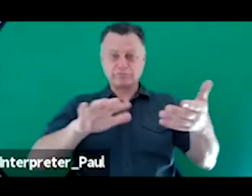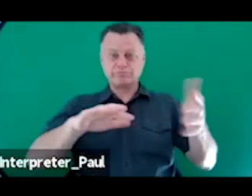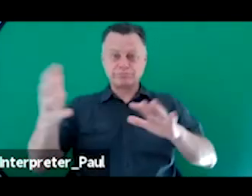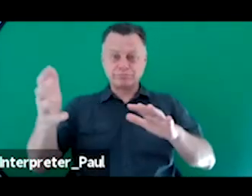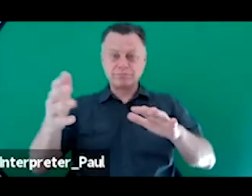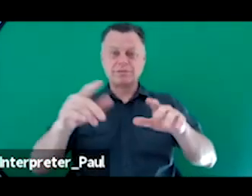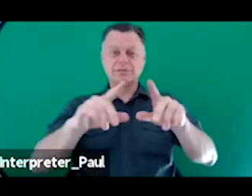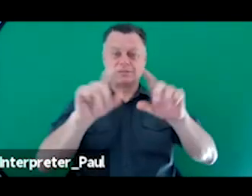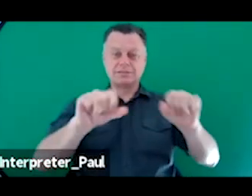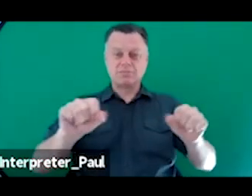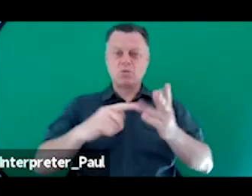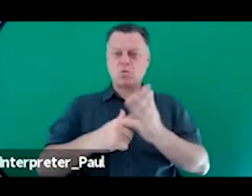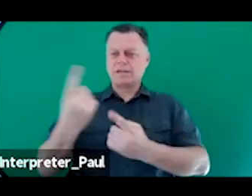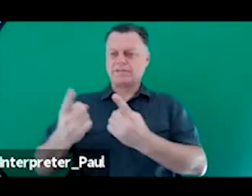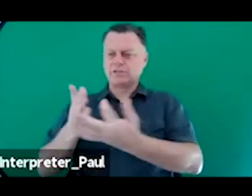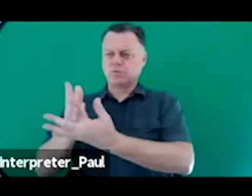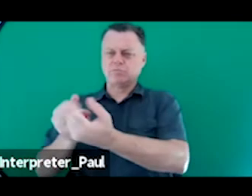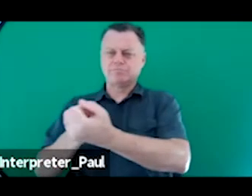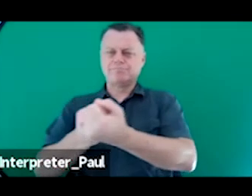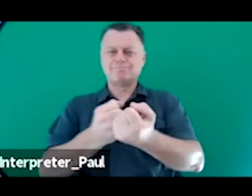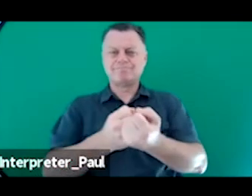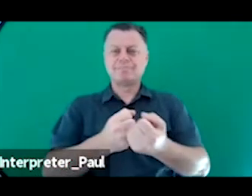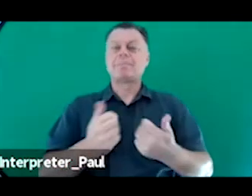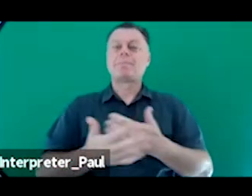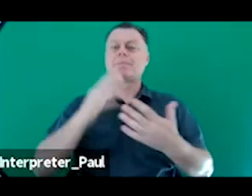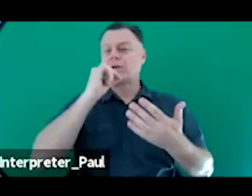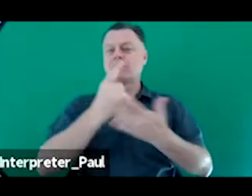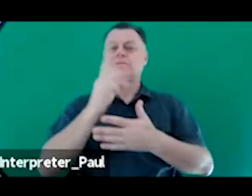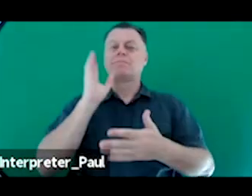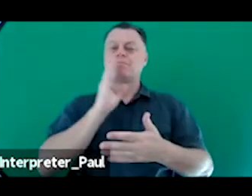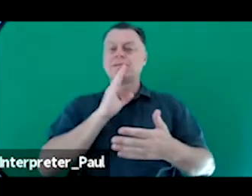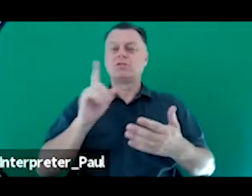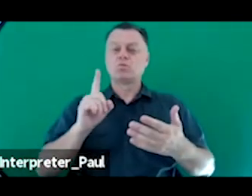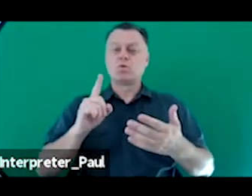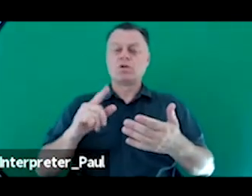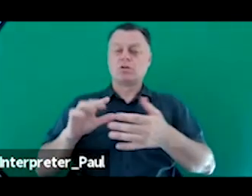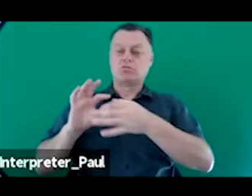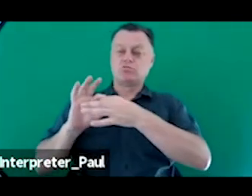interventions misses the opportunity to address trauma through relational repair